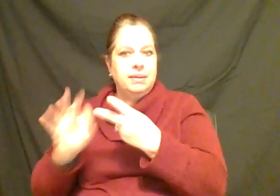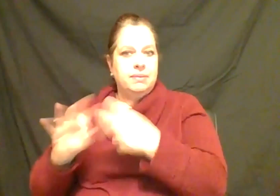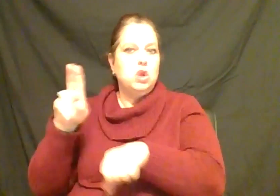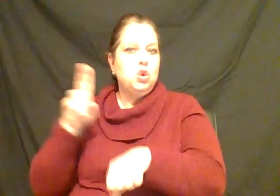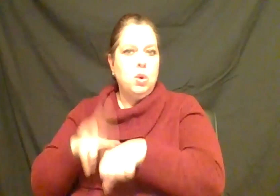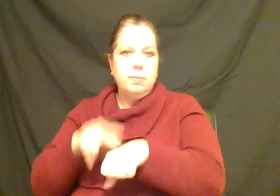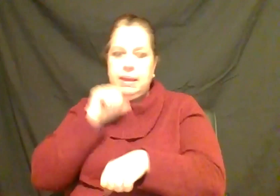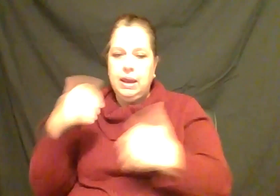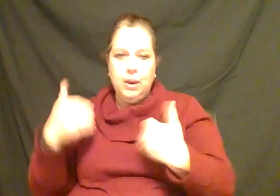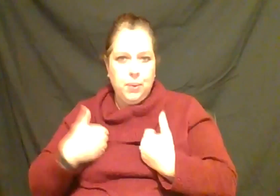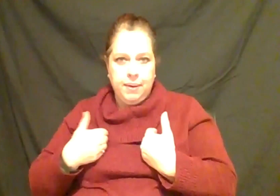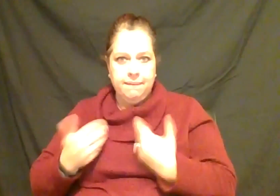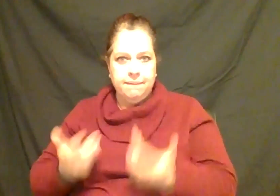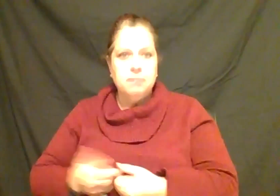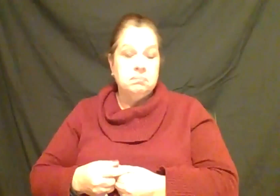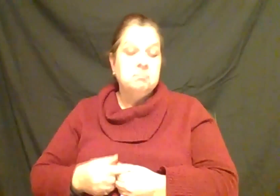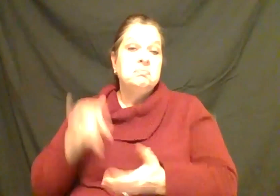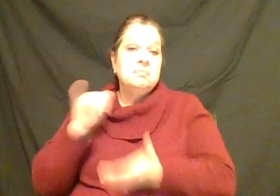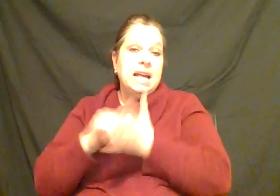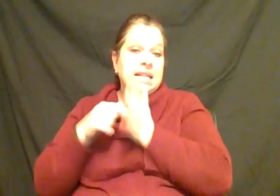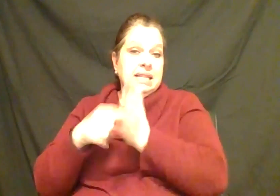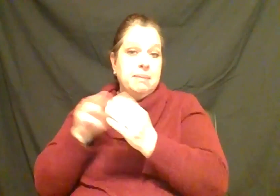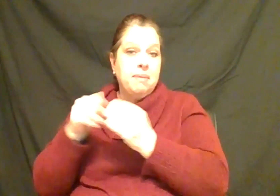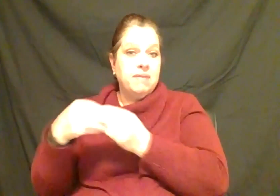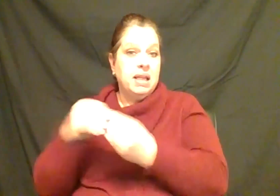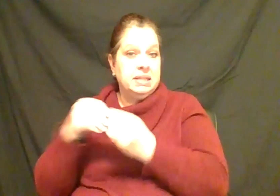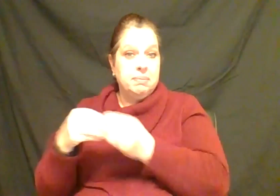so there's an example of some flexibility within a student with disabilities but i know